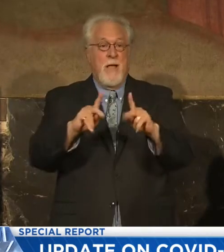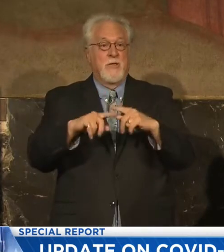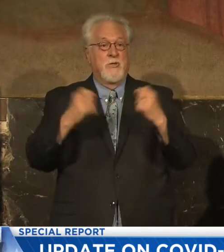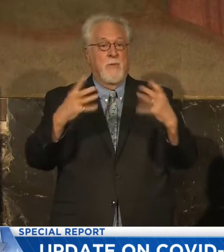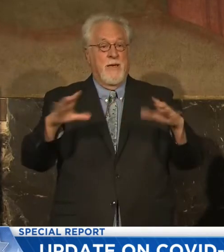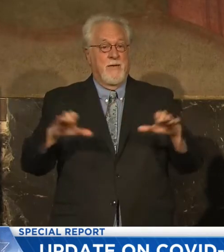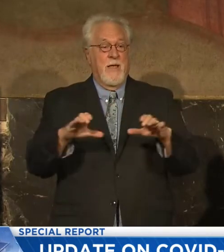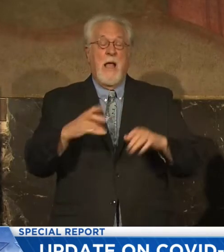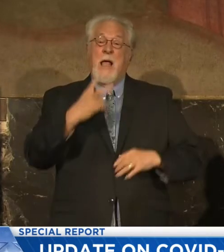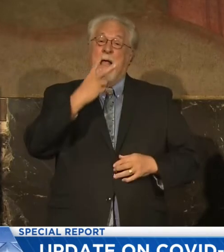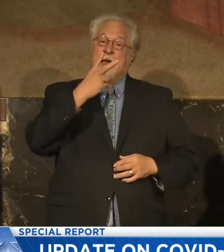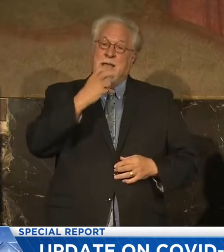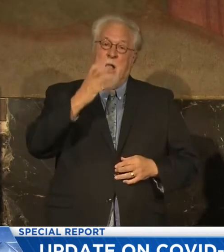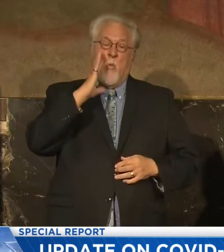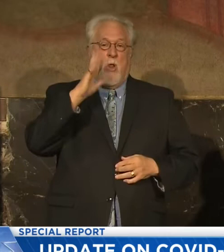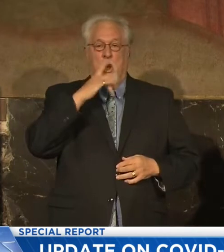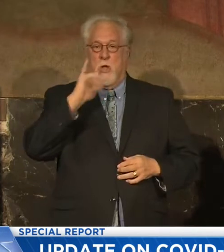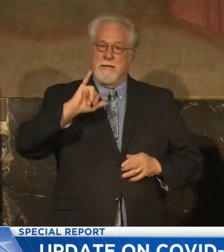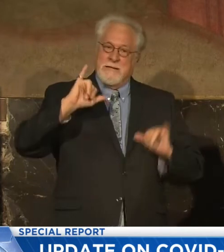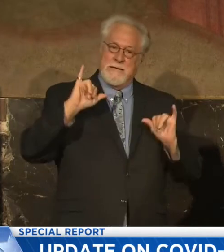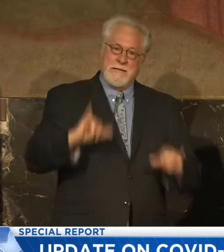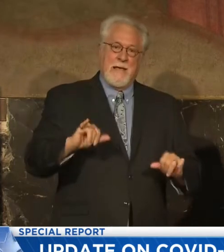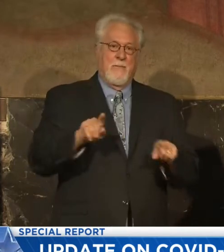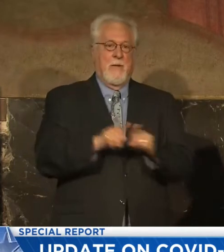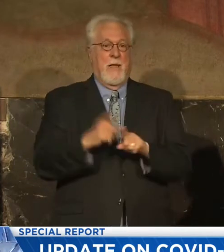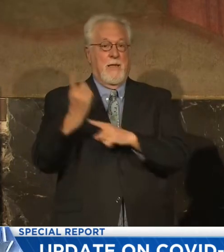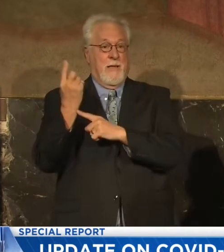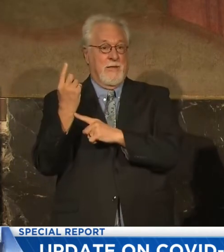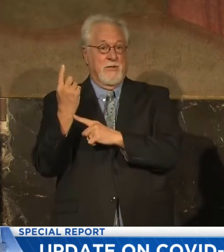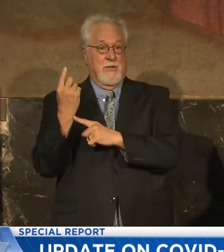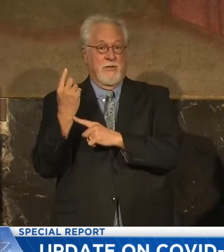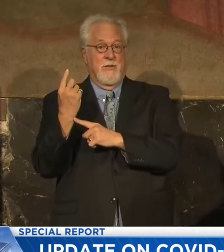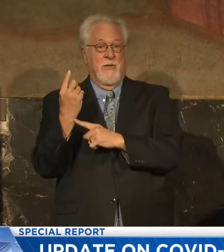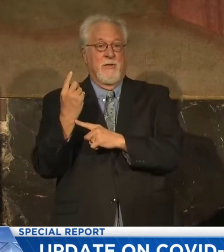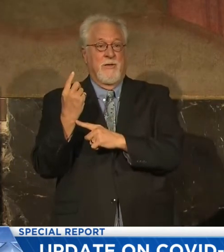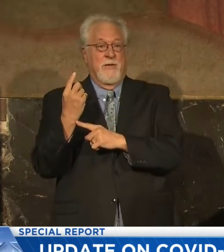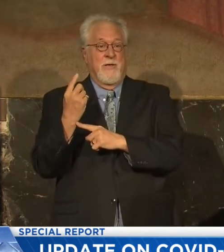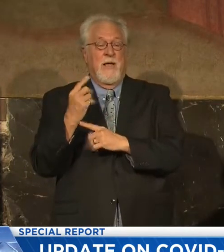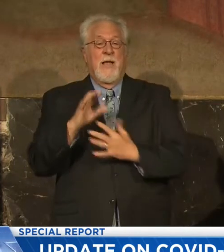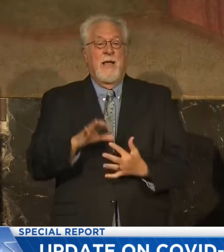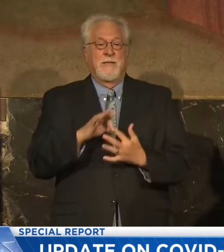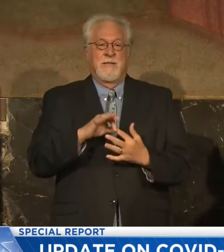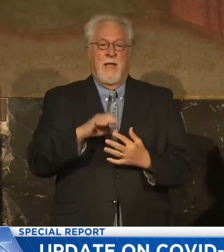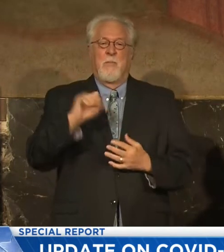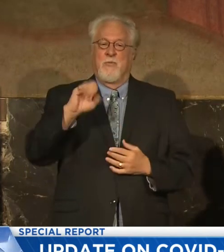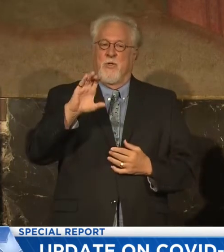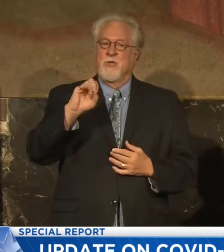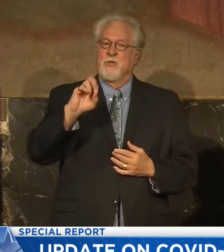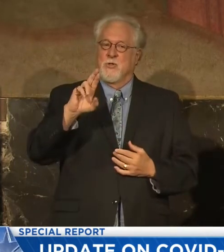THERAPEUTIC TREATMENTS AND ALL SORTS OF THINGS THAT WE'LL HAVE